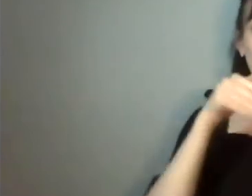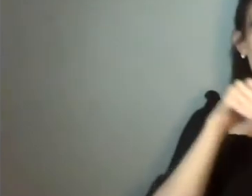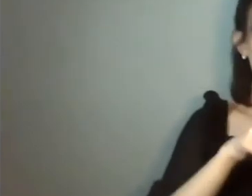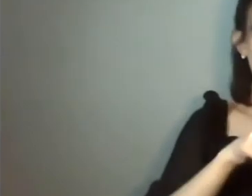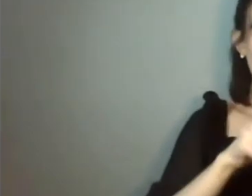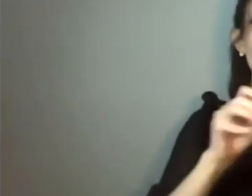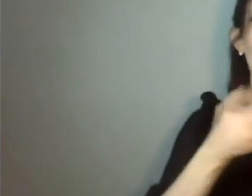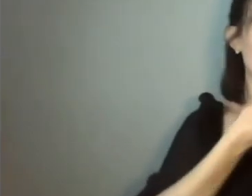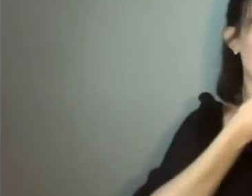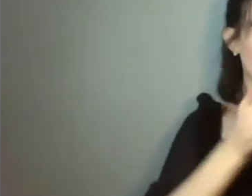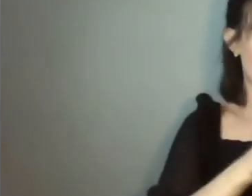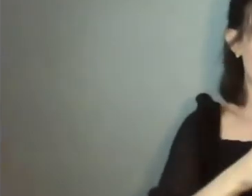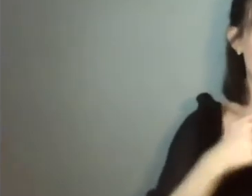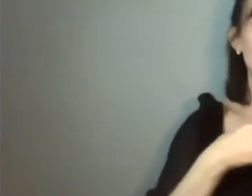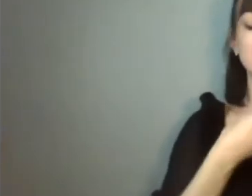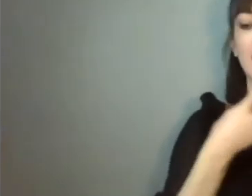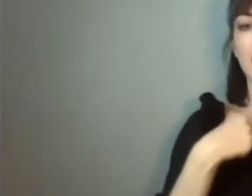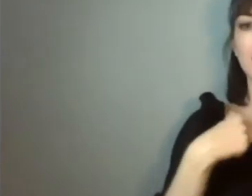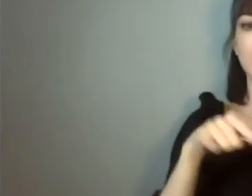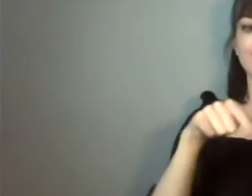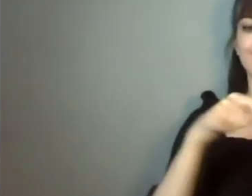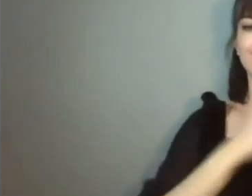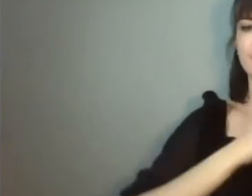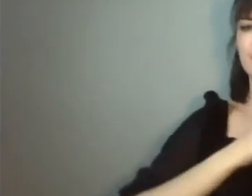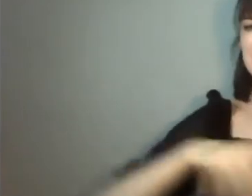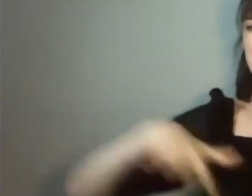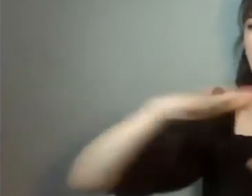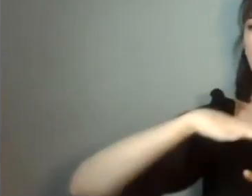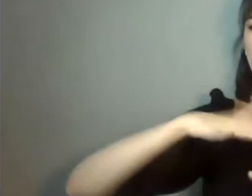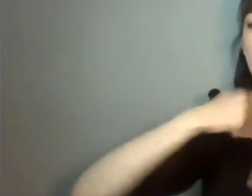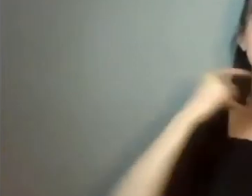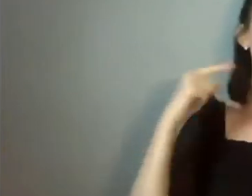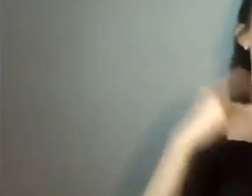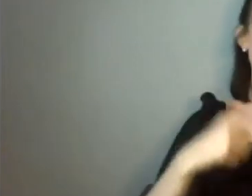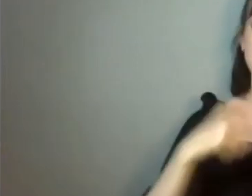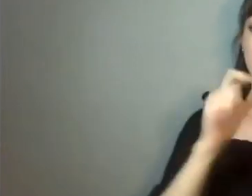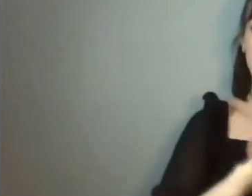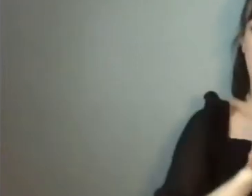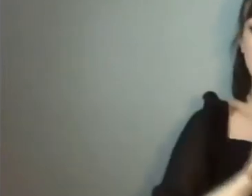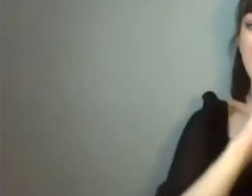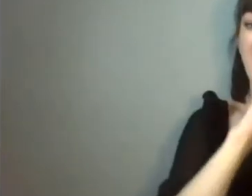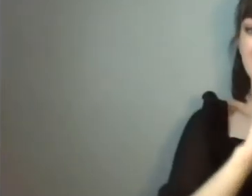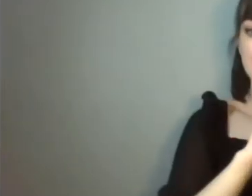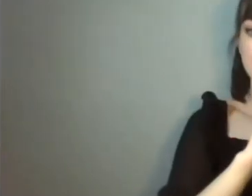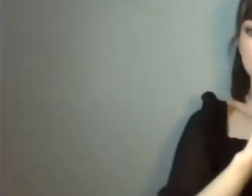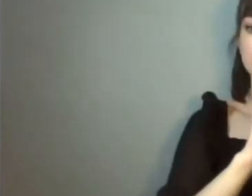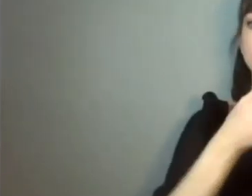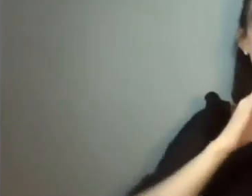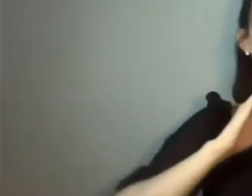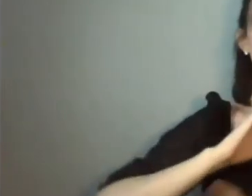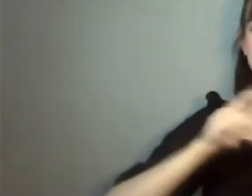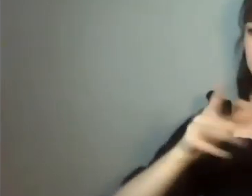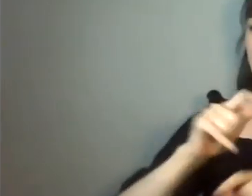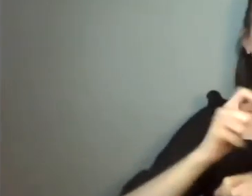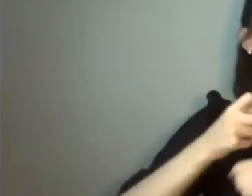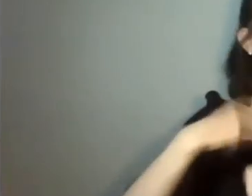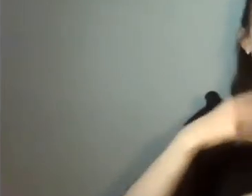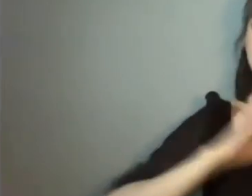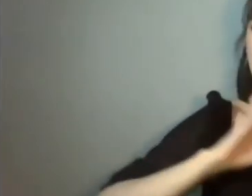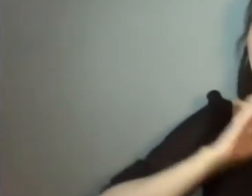say that the sector is positive about the act, and its benefits for customers and for financial